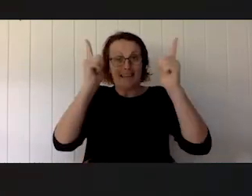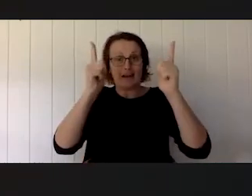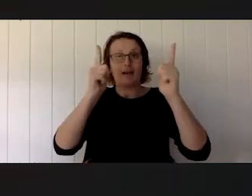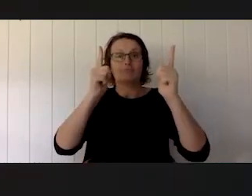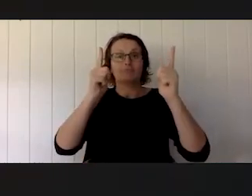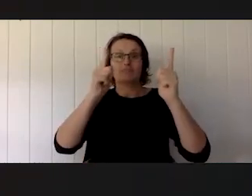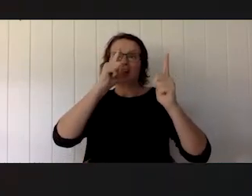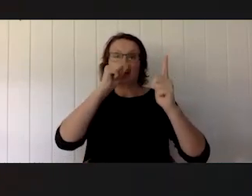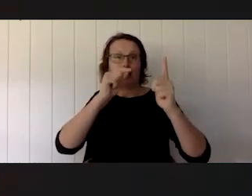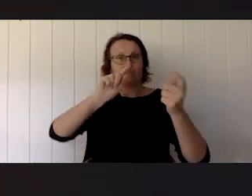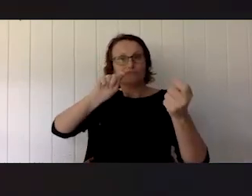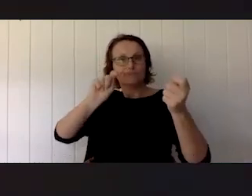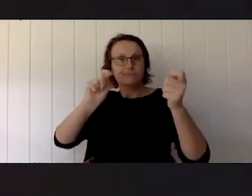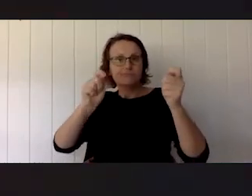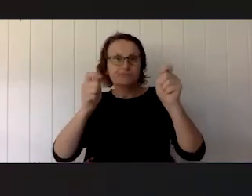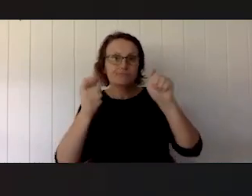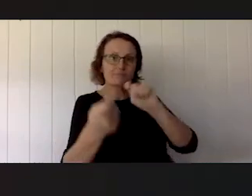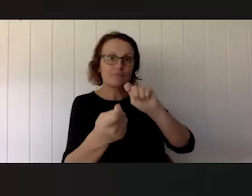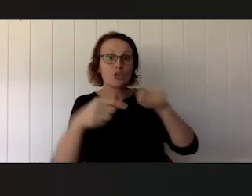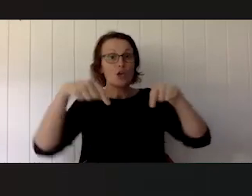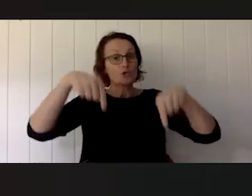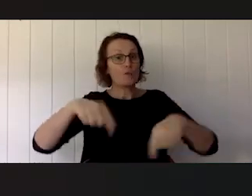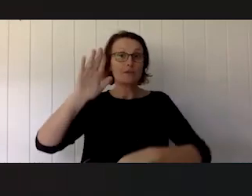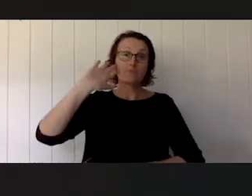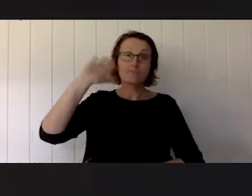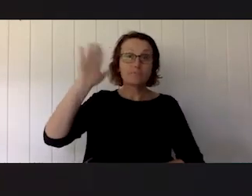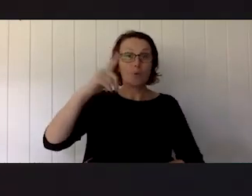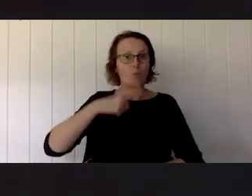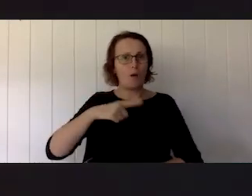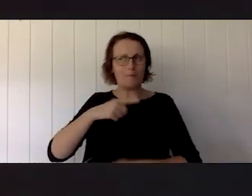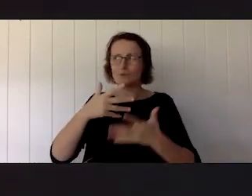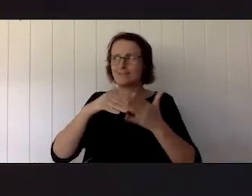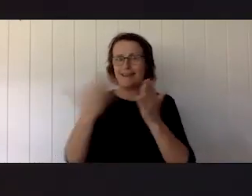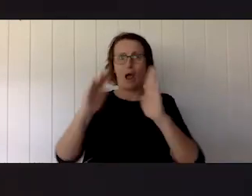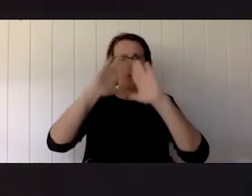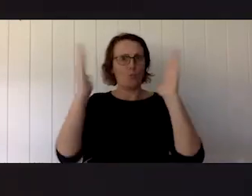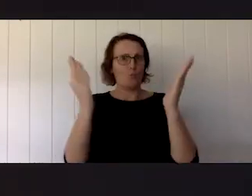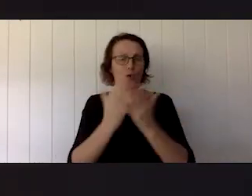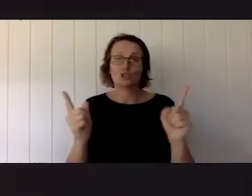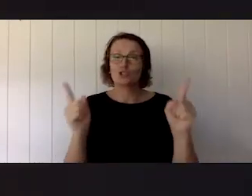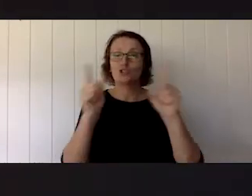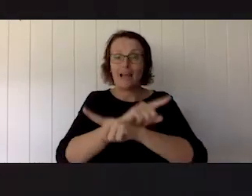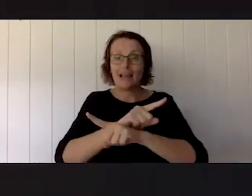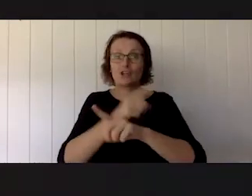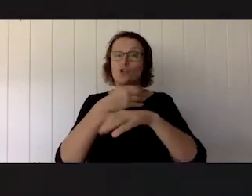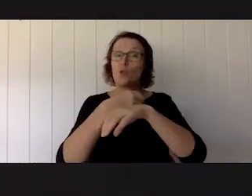been developed to support you during a time of intense change. They are